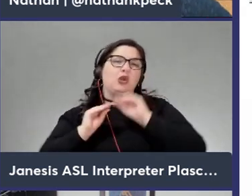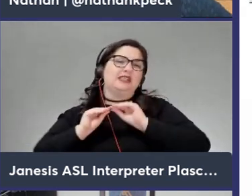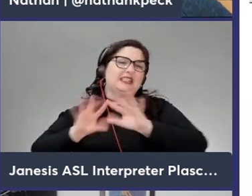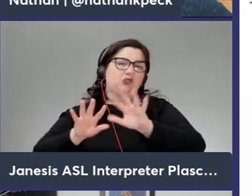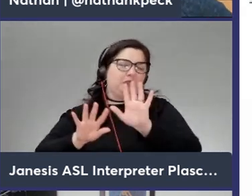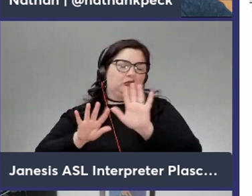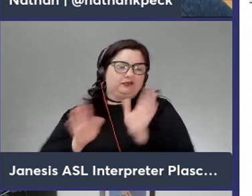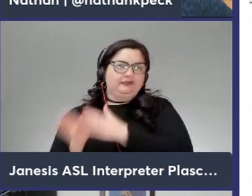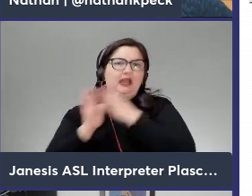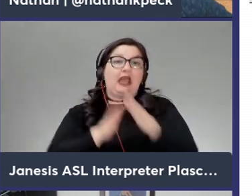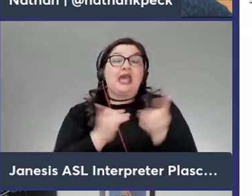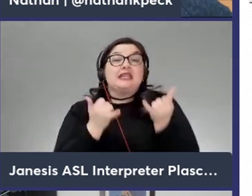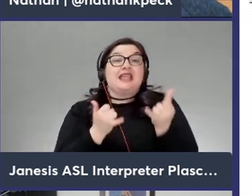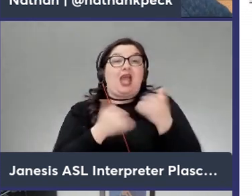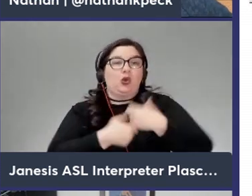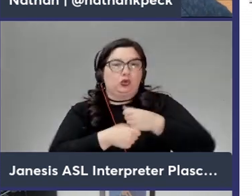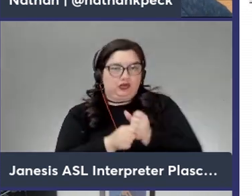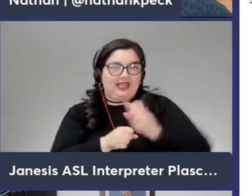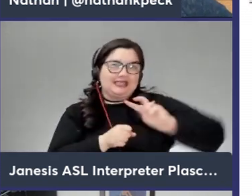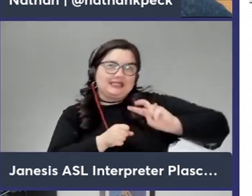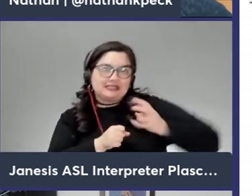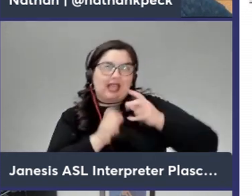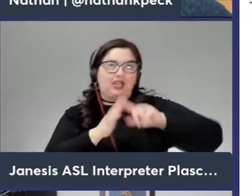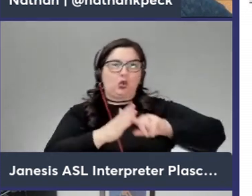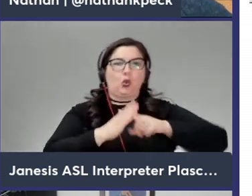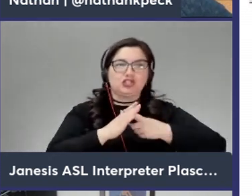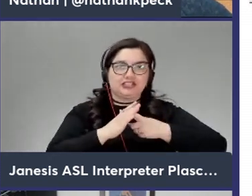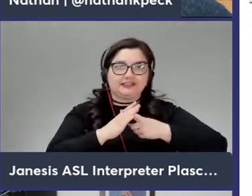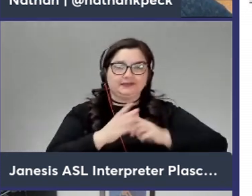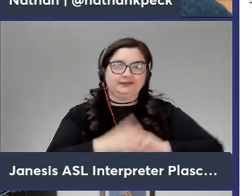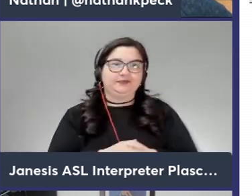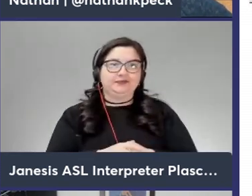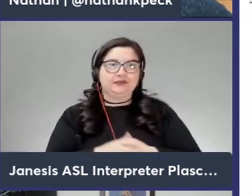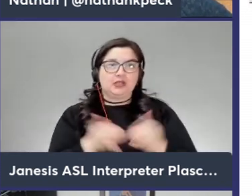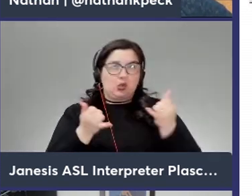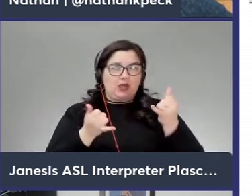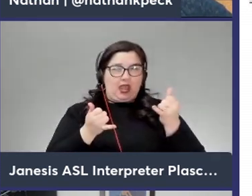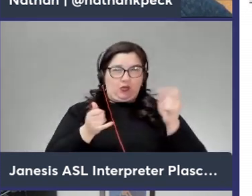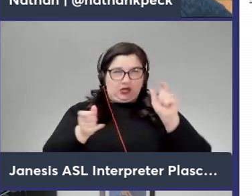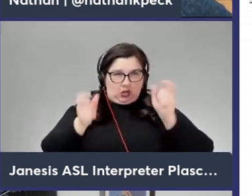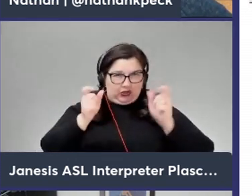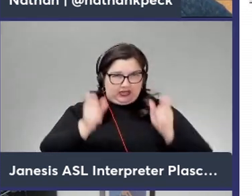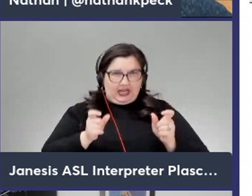And now we're gonna create a second Origin. So let's go in here, create an Origin,